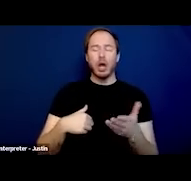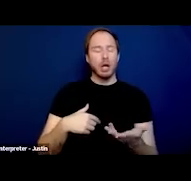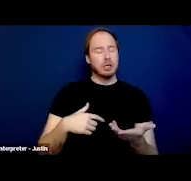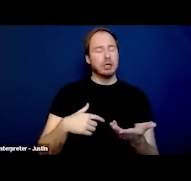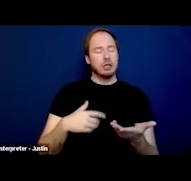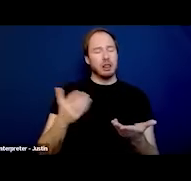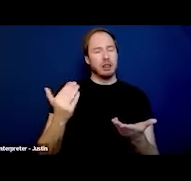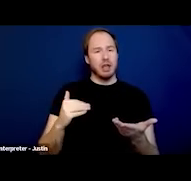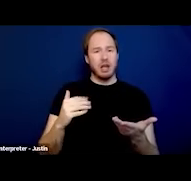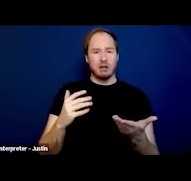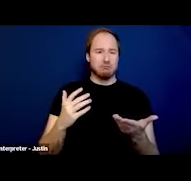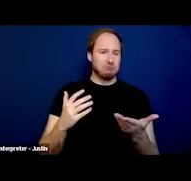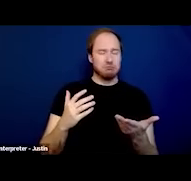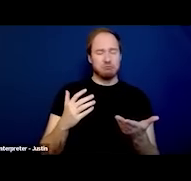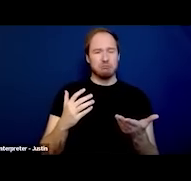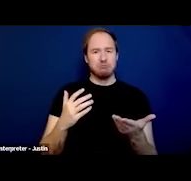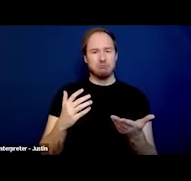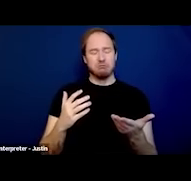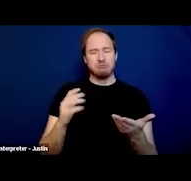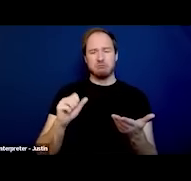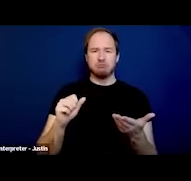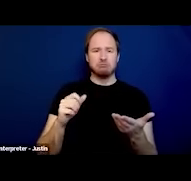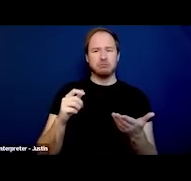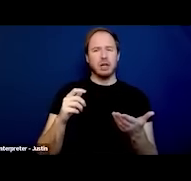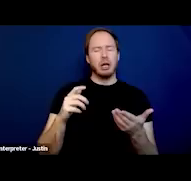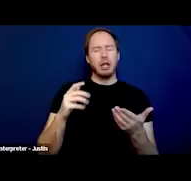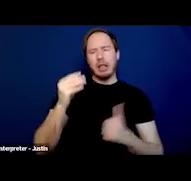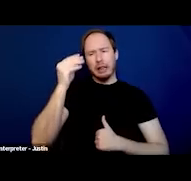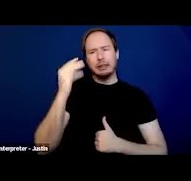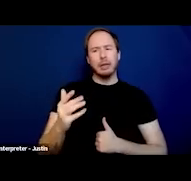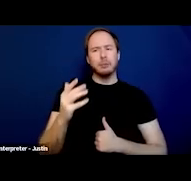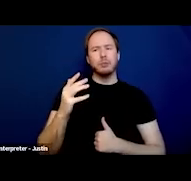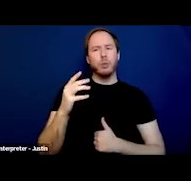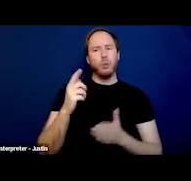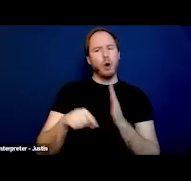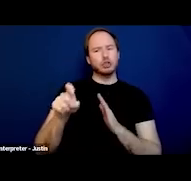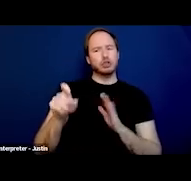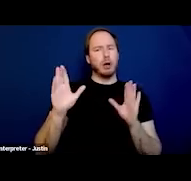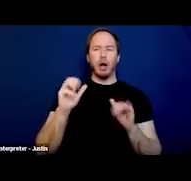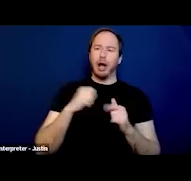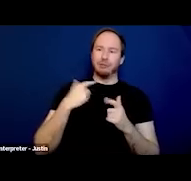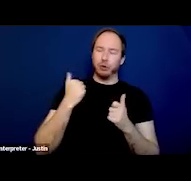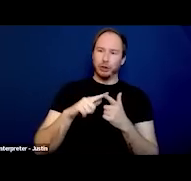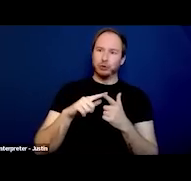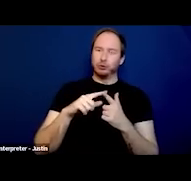And, yeah, just let them know clearly what it is that they need to do, but avoid telling them what they need to do